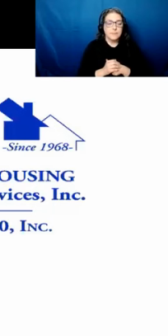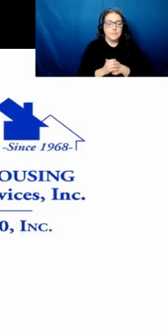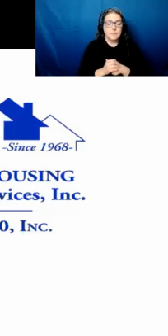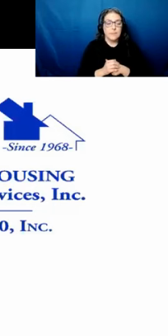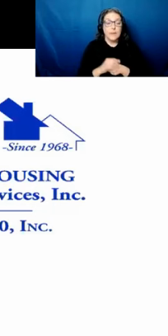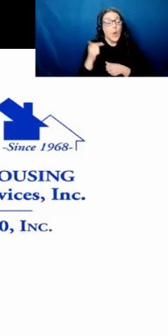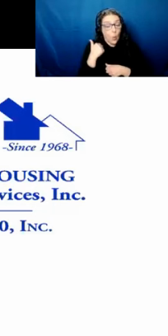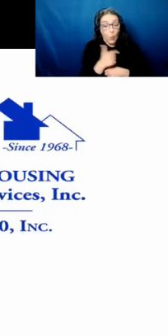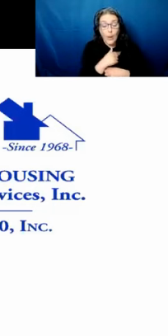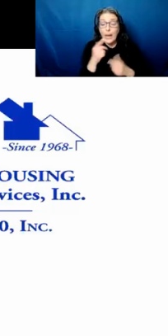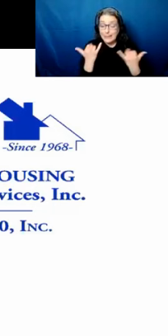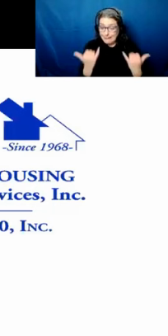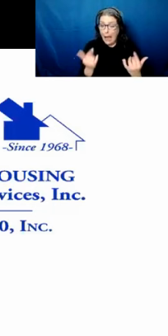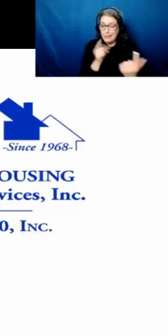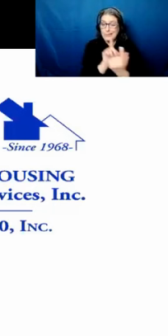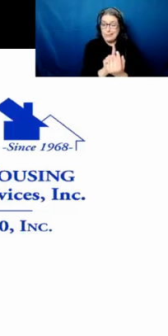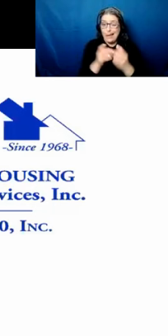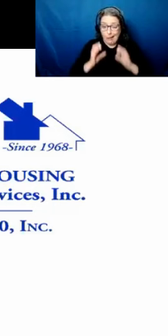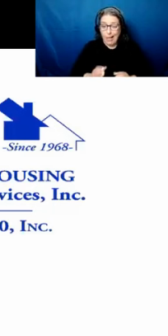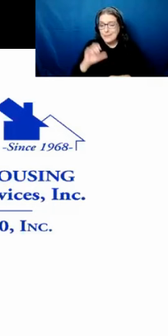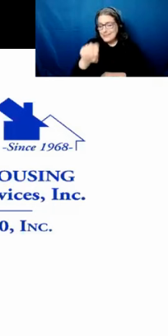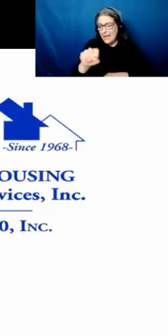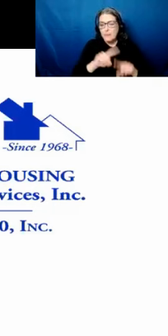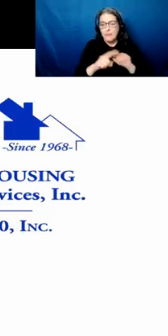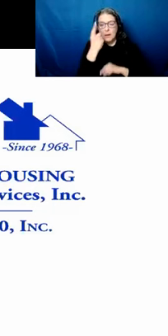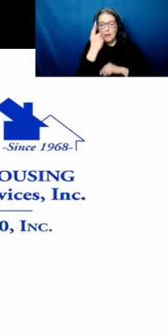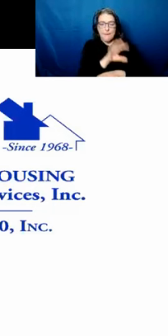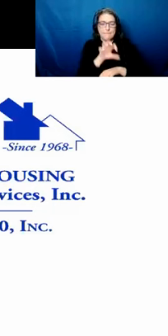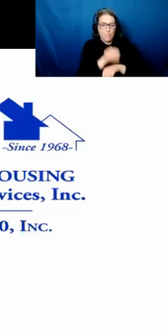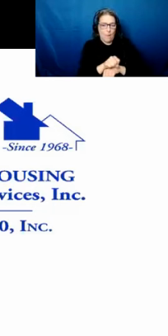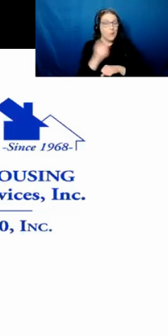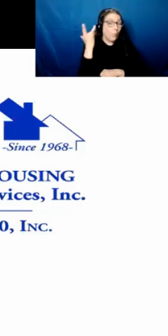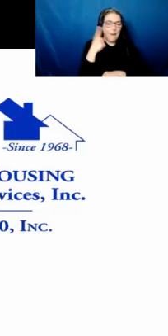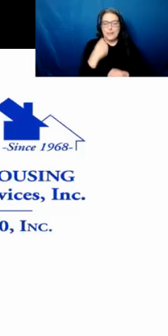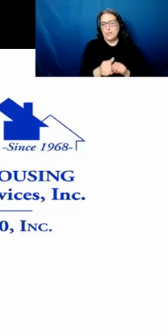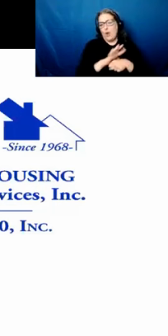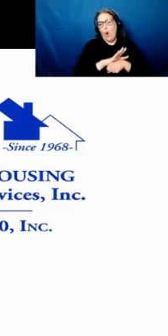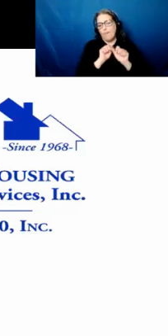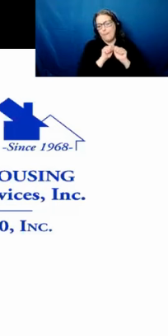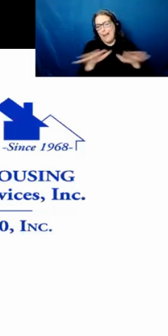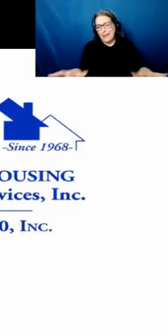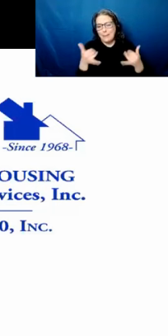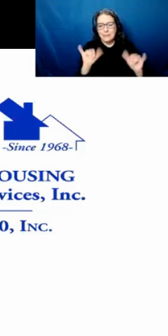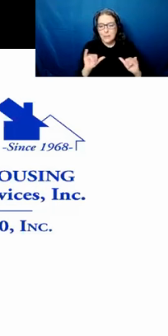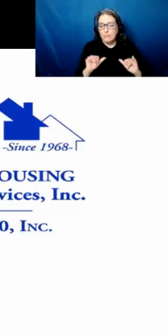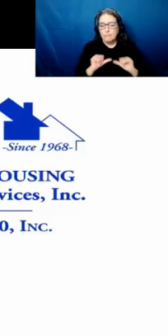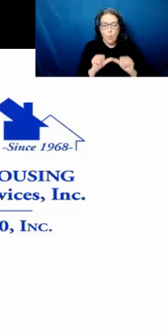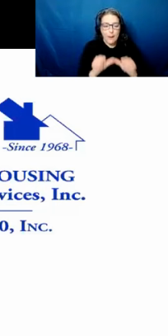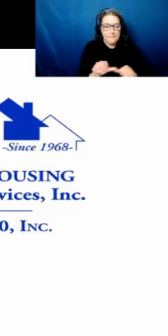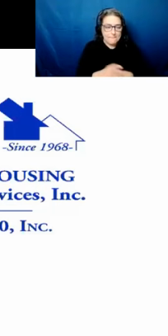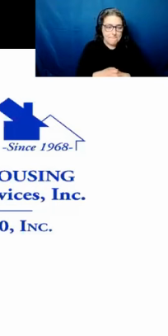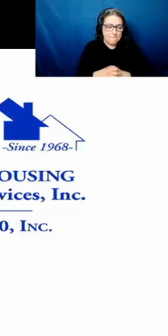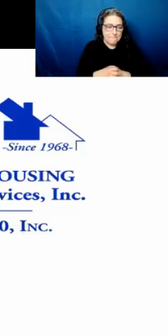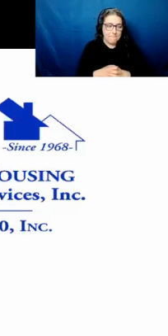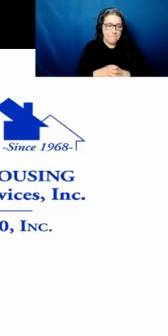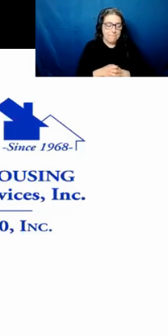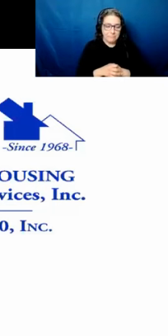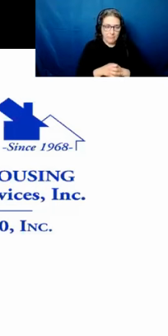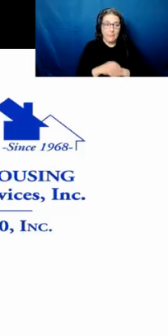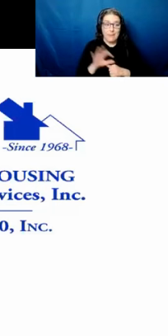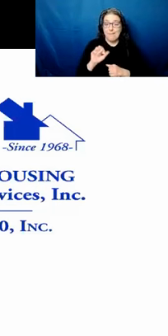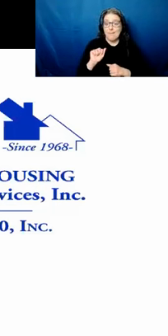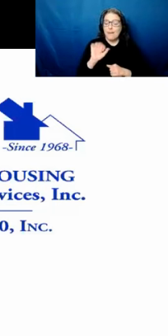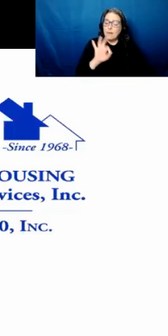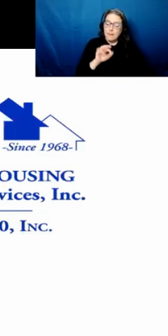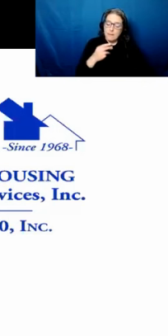It's meant for persons that are 80% AMI and its families can be single moms or older couples. And so it's anyone that's at the 80% AMI.